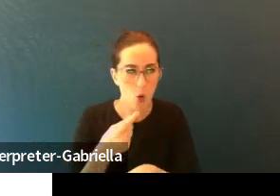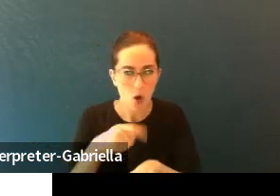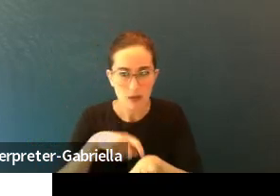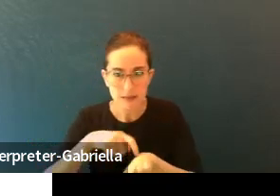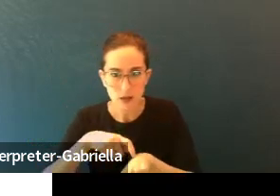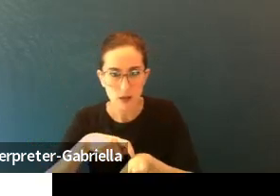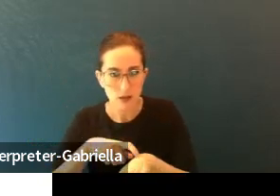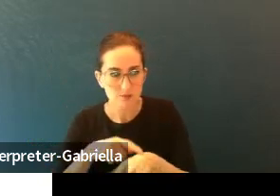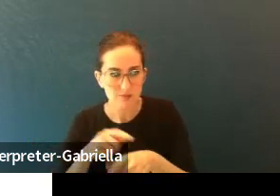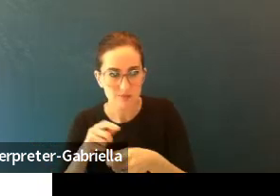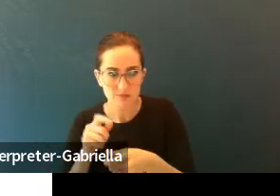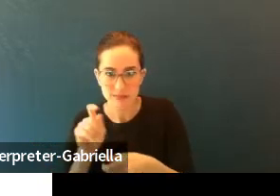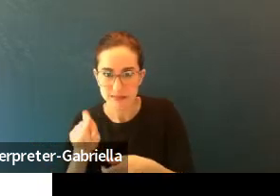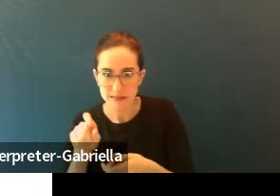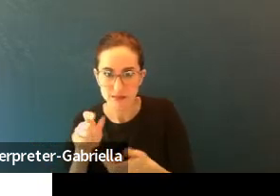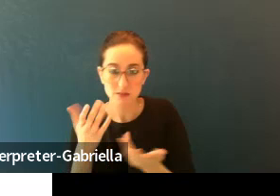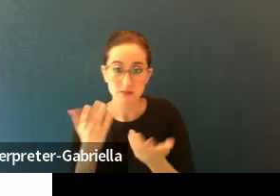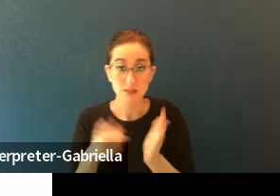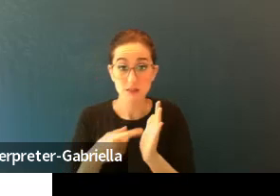dashboard can take up to a couple of months for us to get to